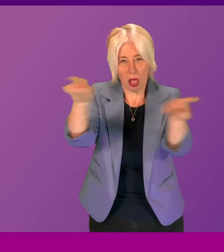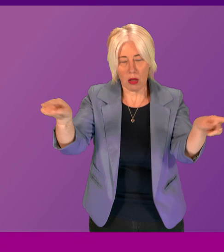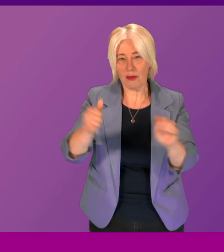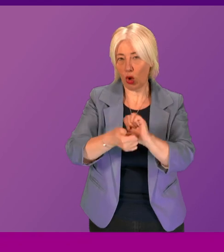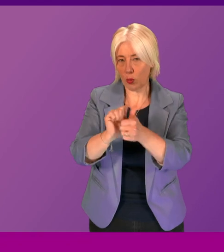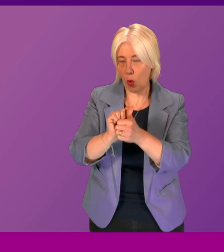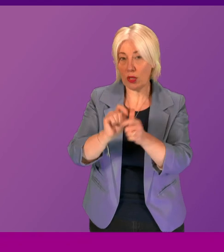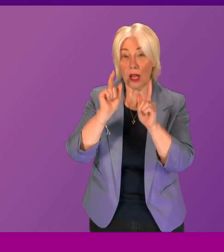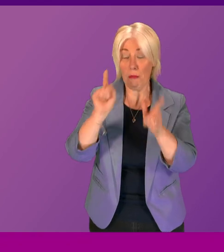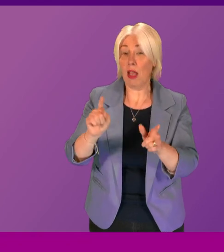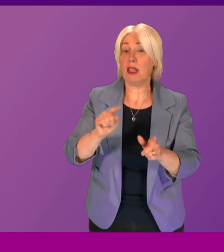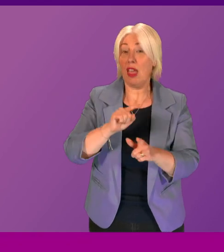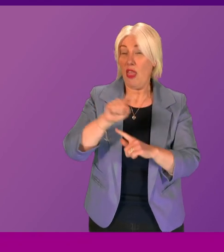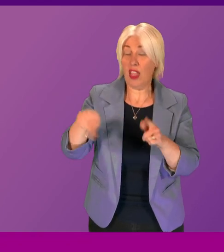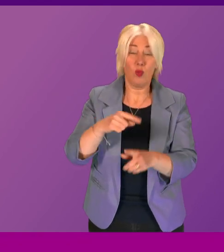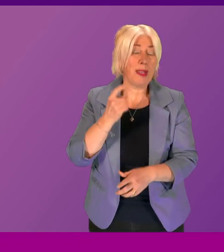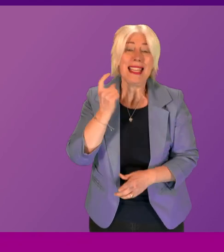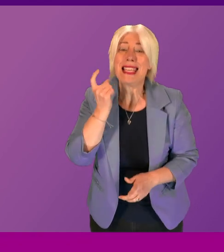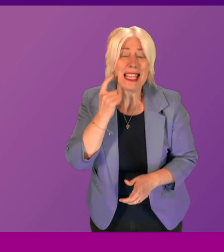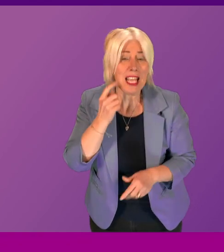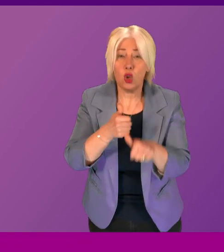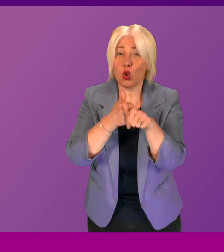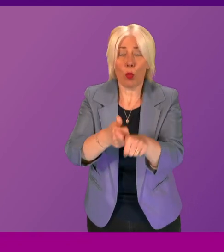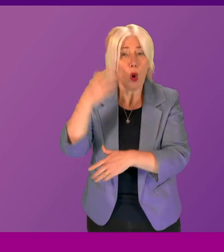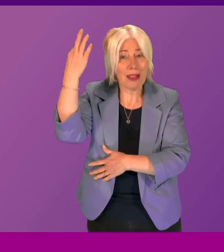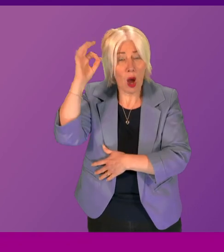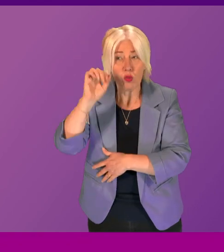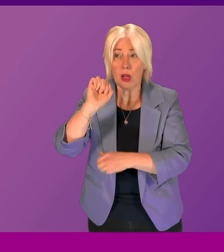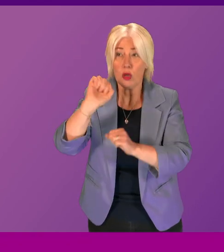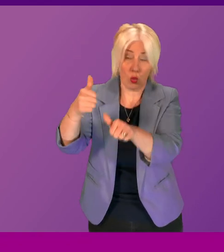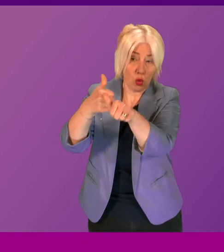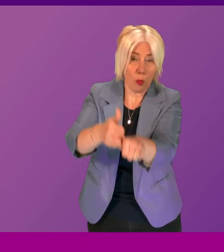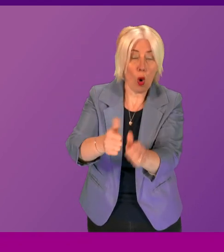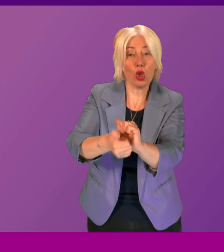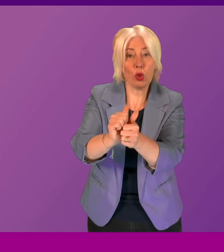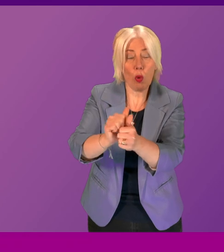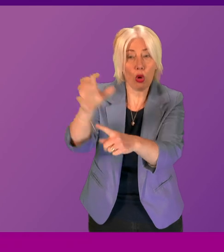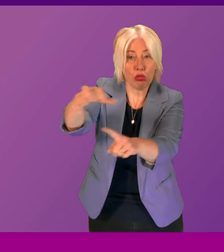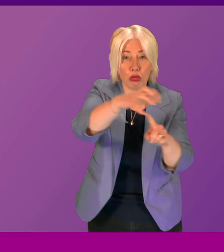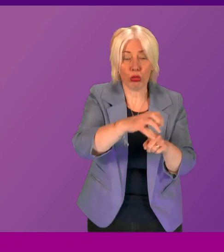It would be far easier for local government to support our sports facilities if we were